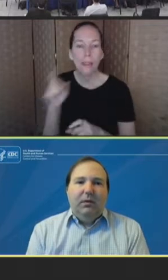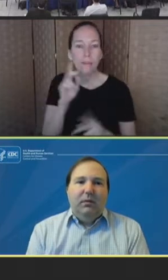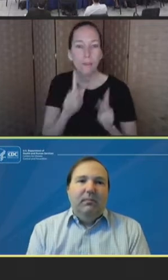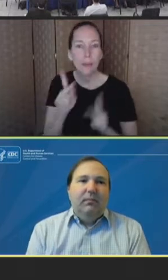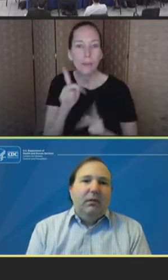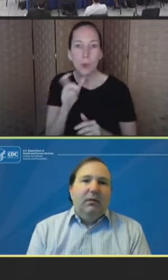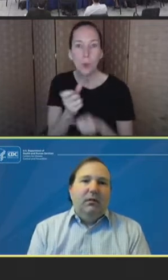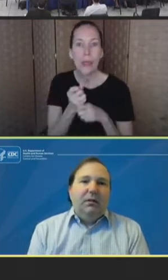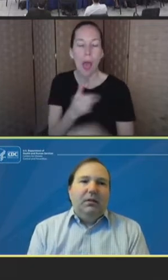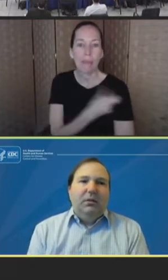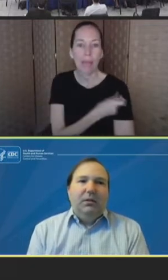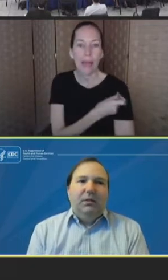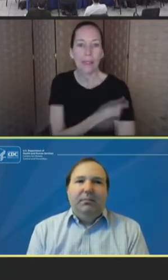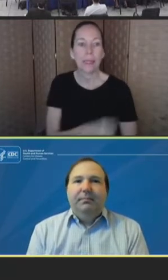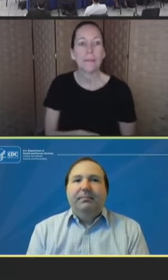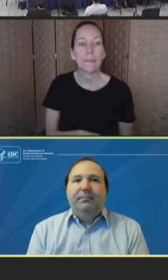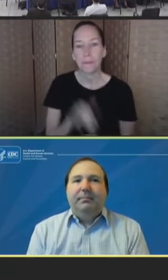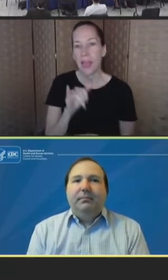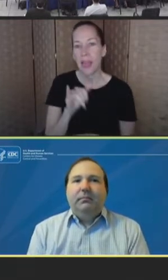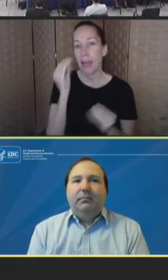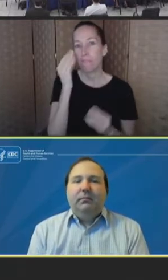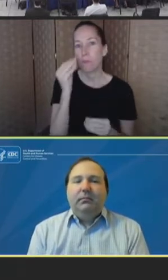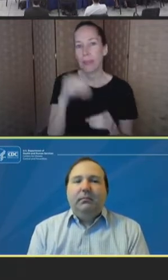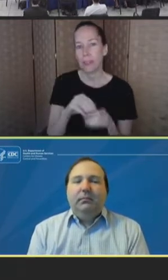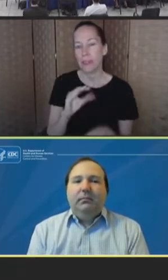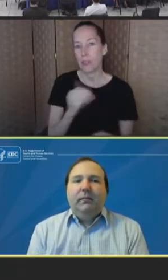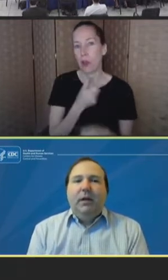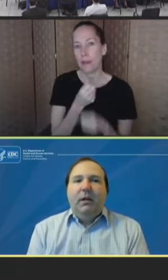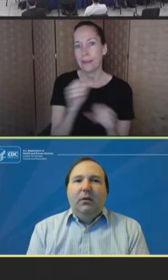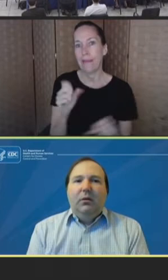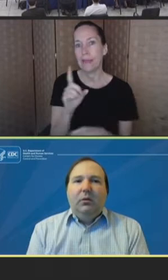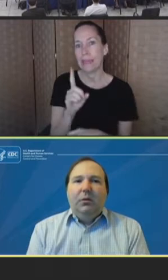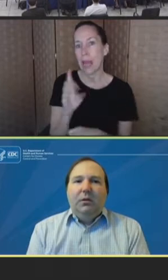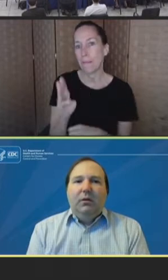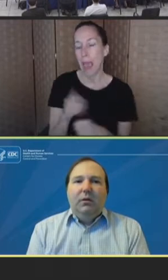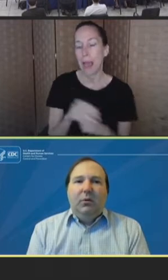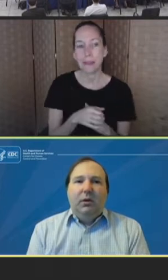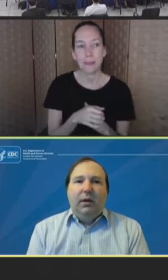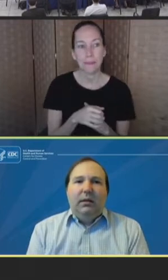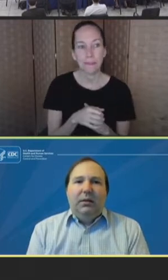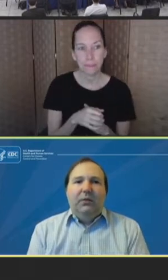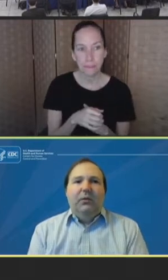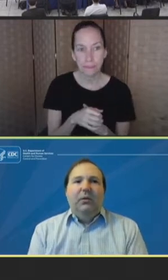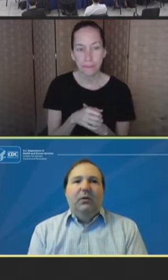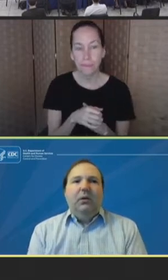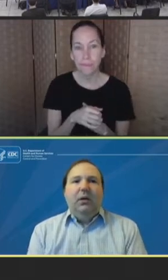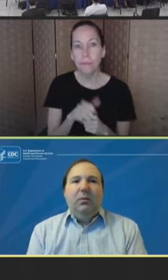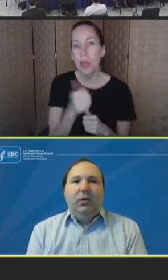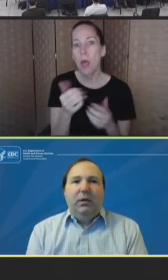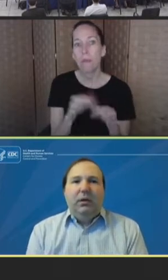Next slide, please. So, of course, the other important context for the current outbreak